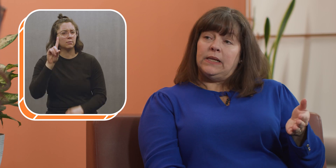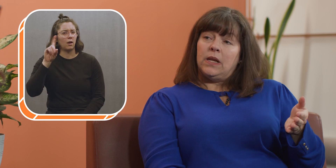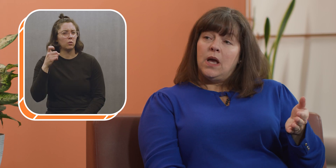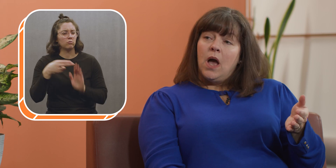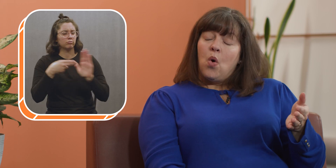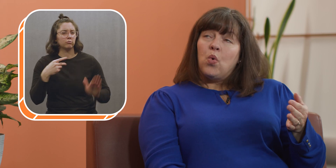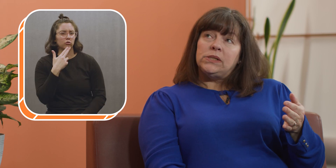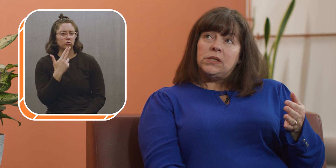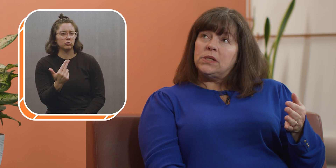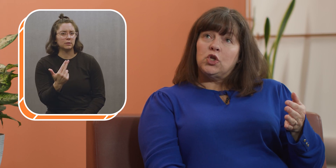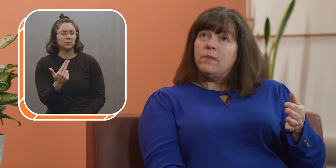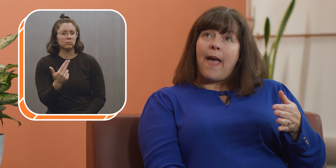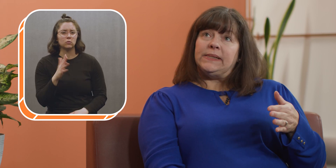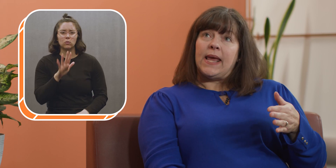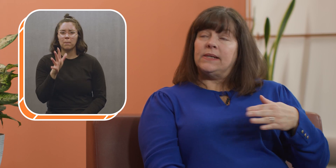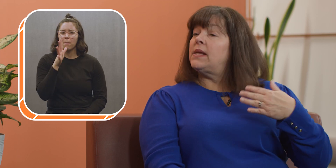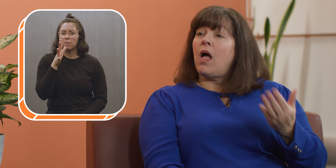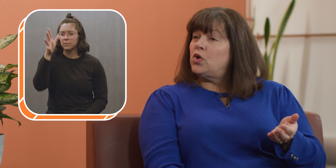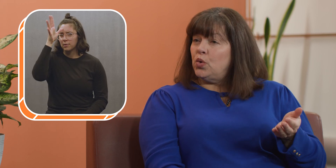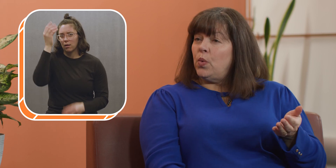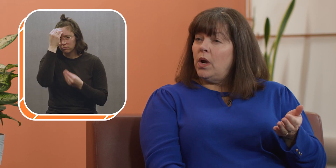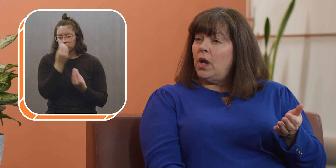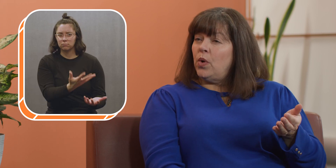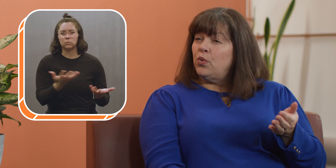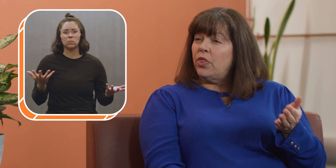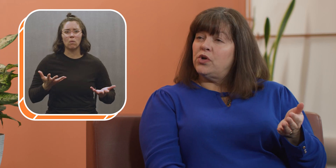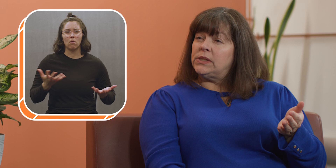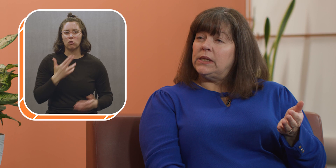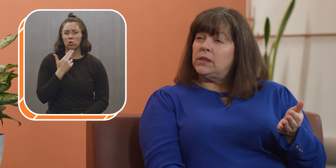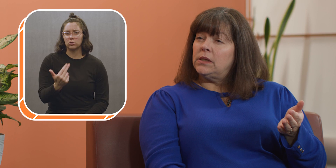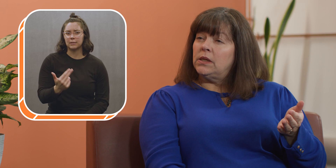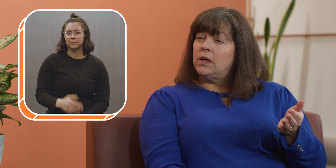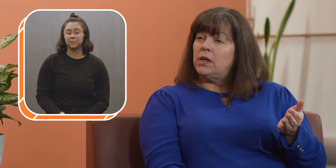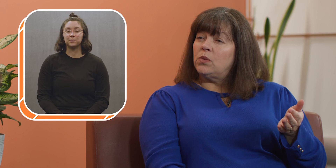what did your mom and dad tell you when you were 13?